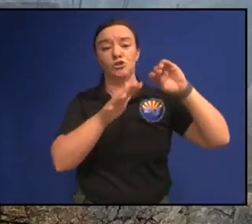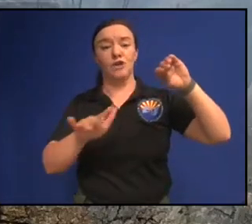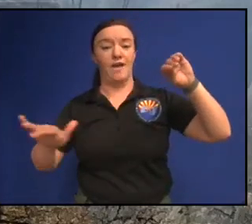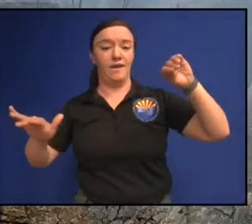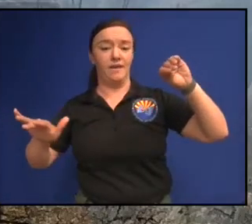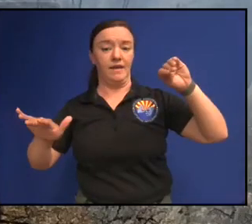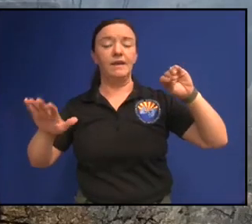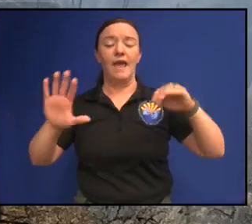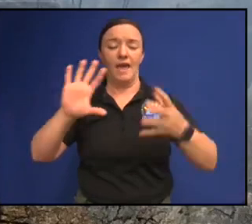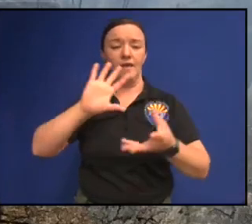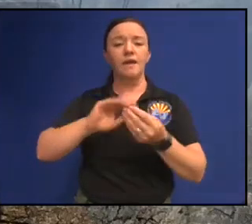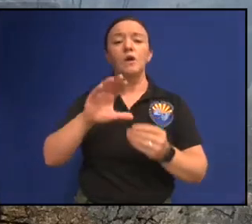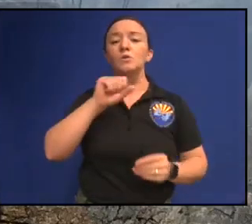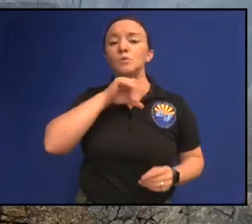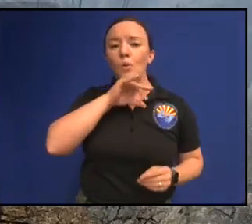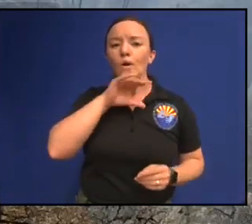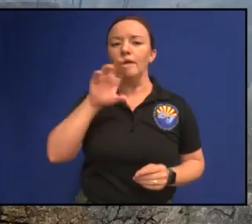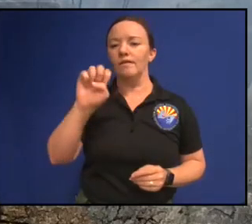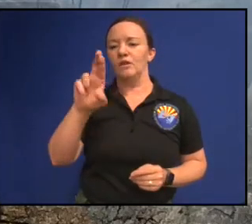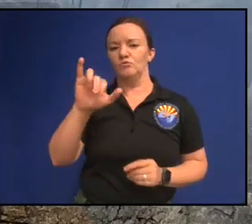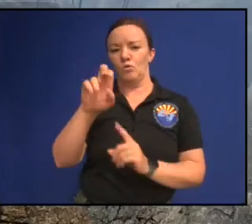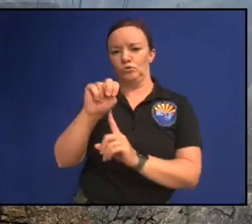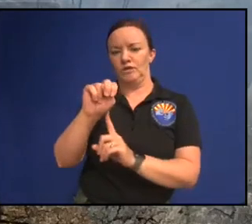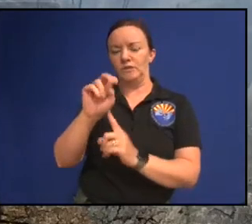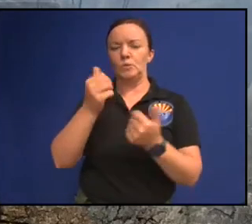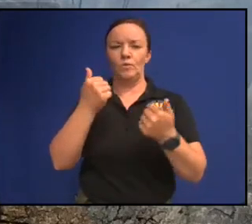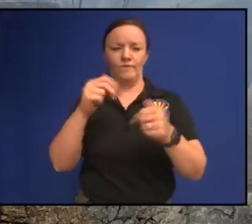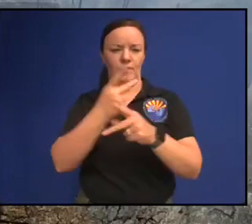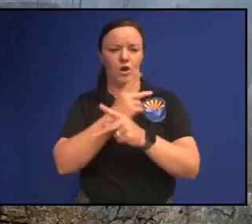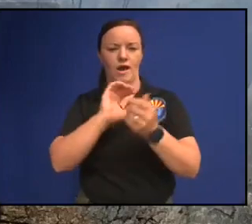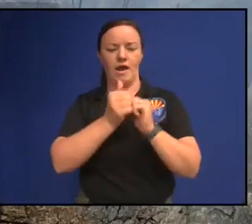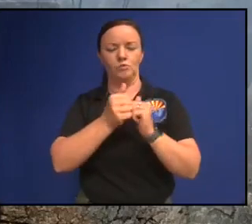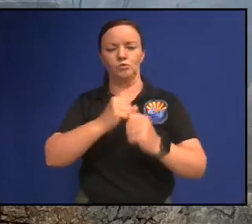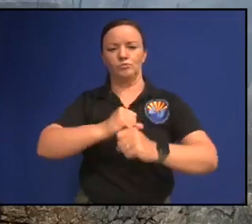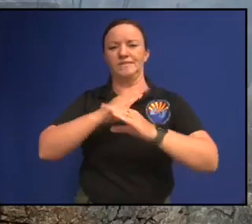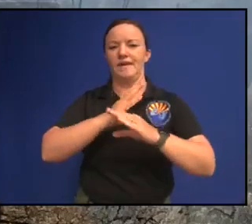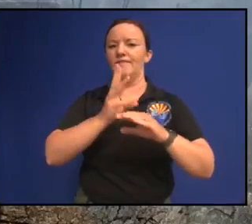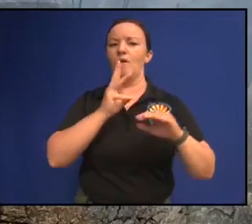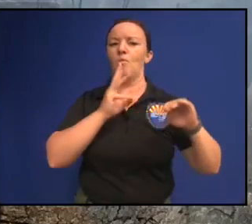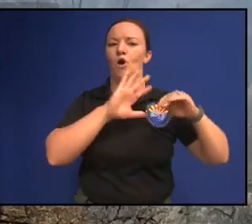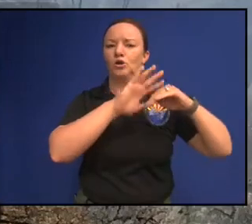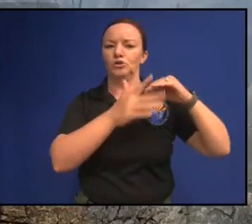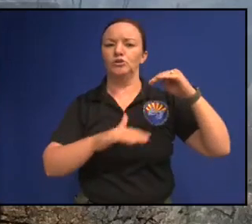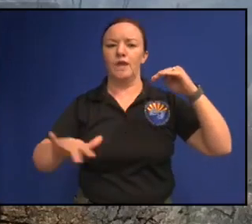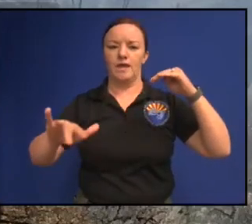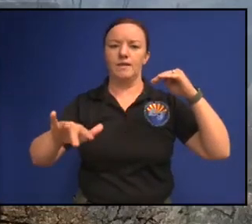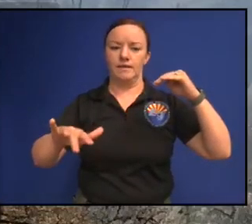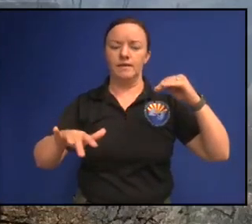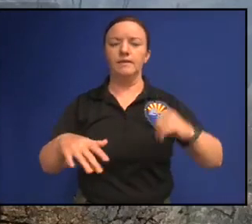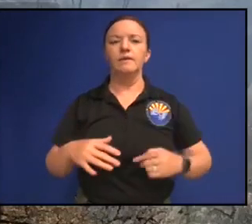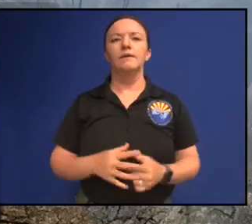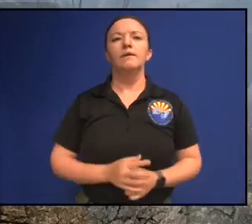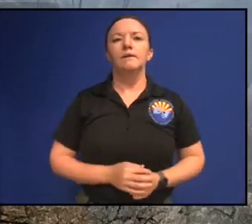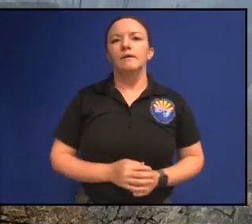THE WATERSHED OUT THERE. SO WE'LL HAVE MORE INFORMATION IS AVAILABLE ON OUR